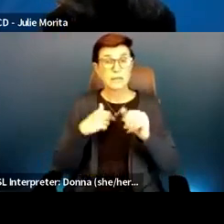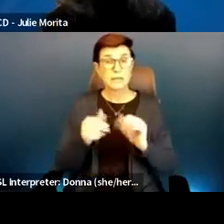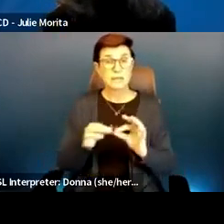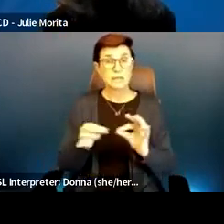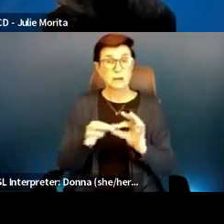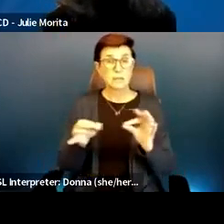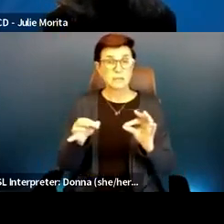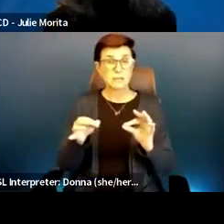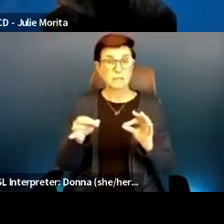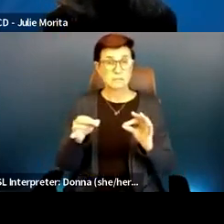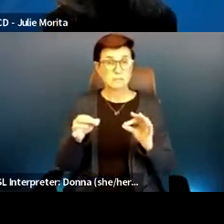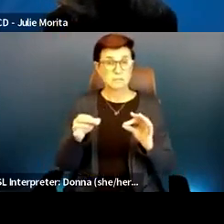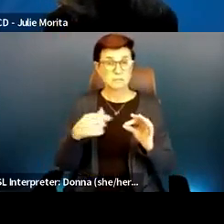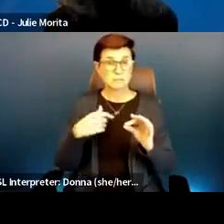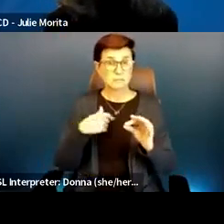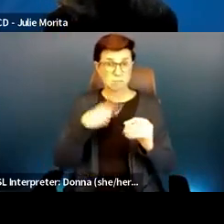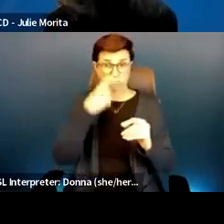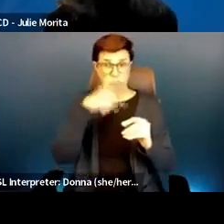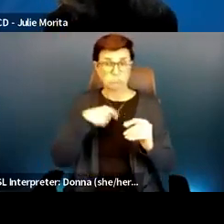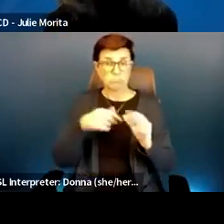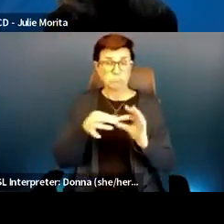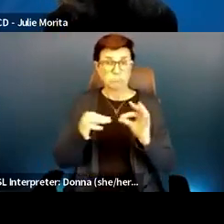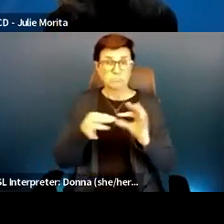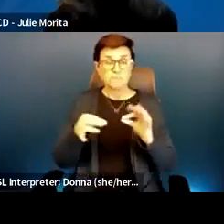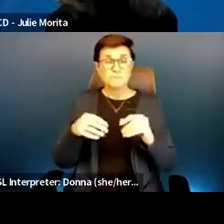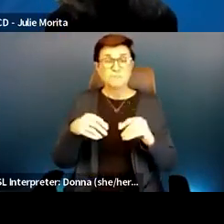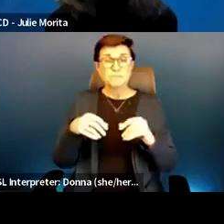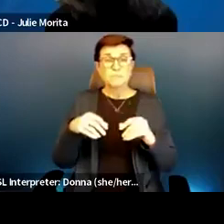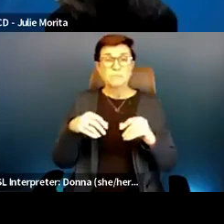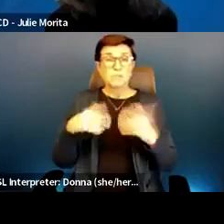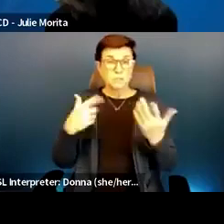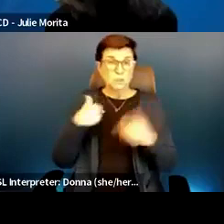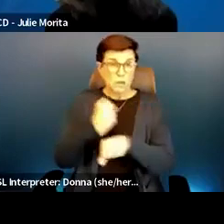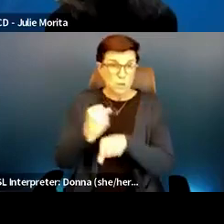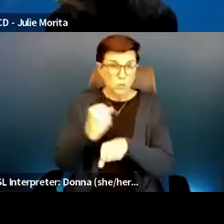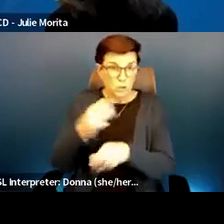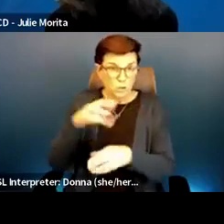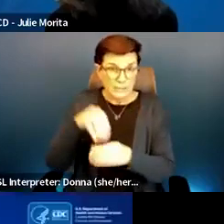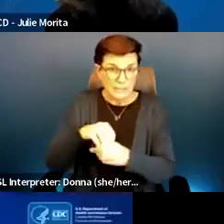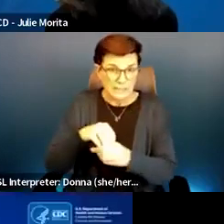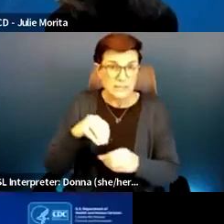around this discussion. So I work at Cleveland Clinic and I'm a physician